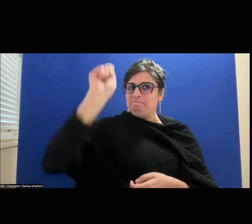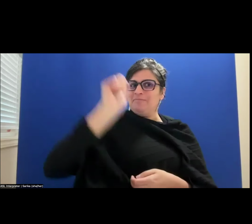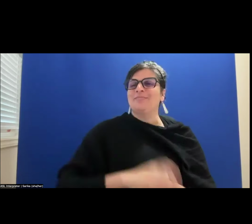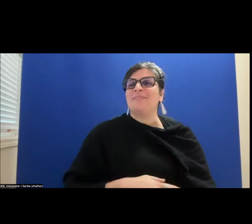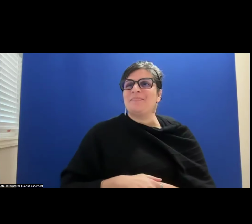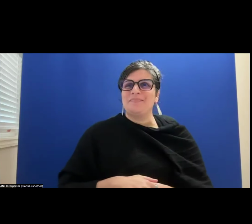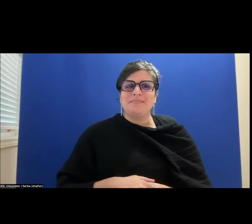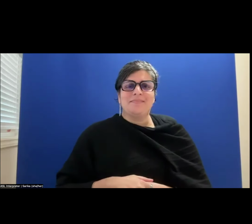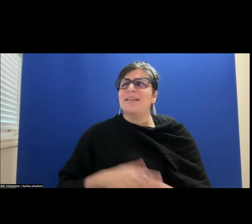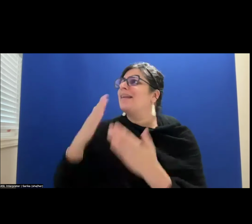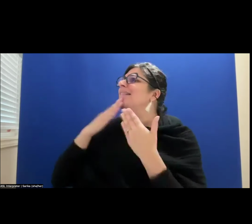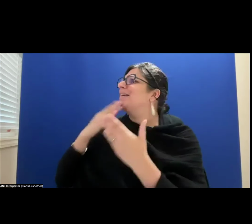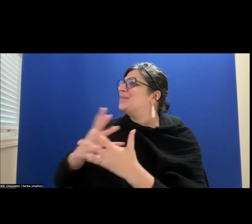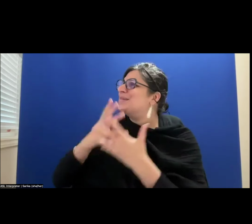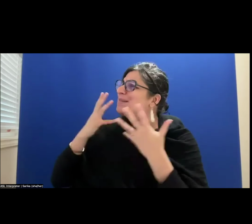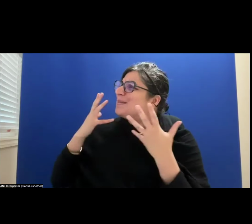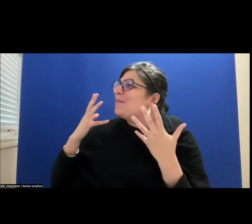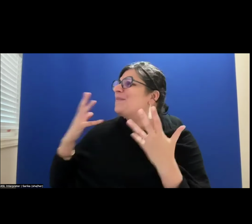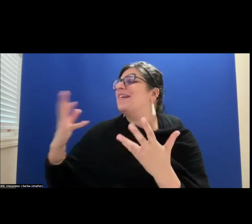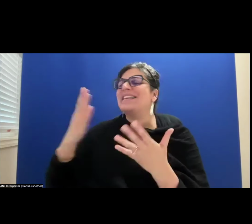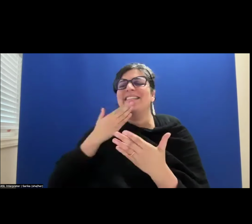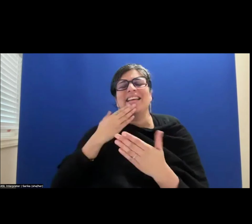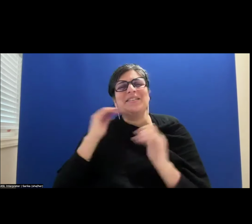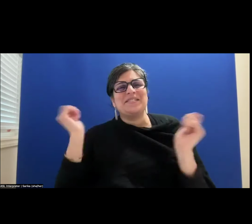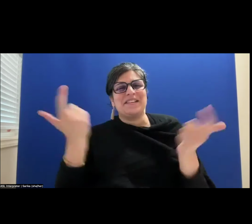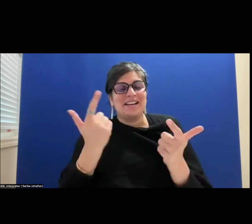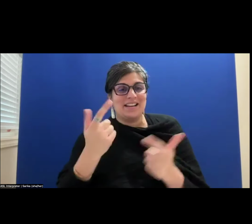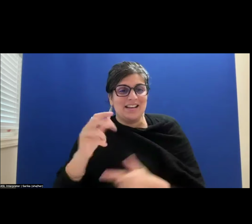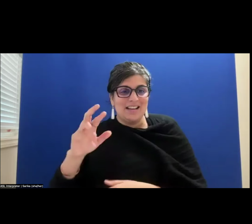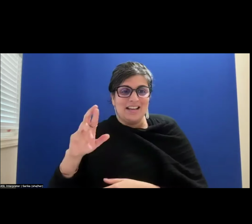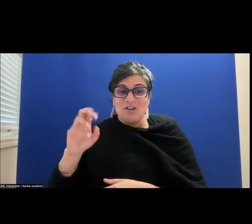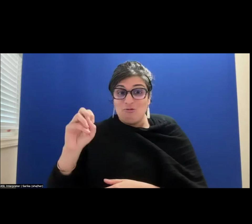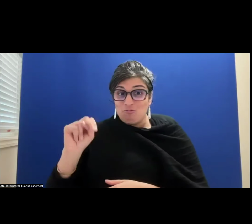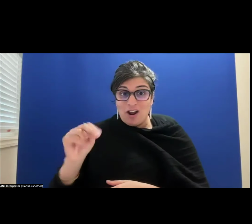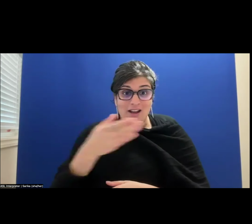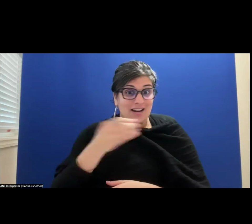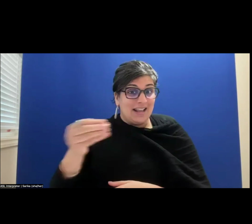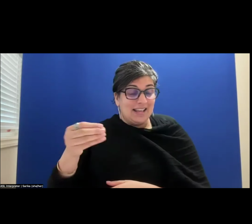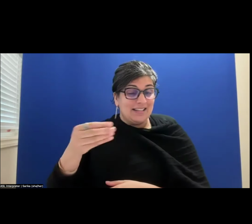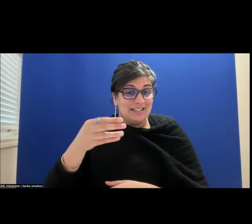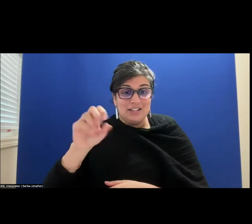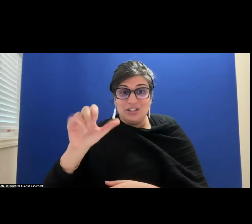Thank you so much. And thanks to all of you. Ran into you to if you'd like to turn on your cameras and your audio,